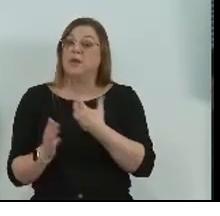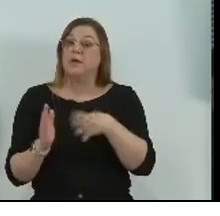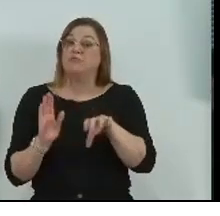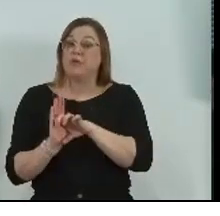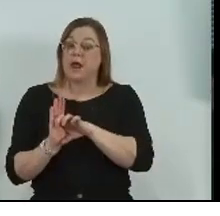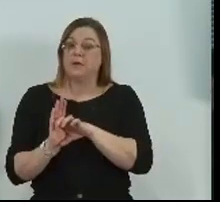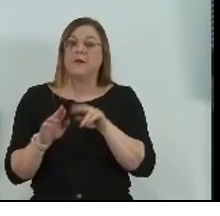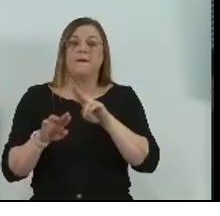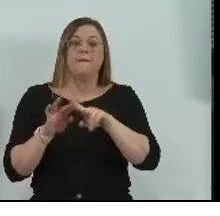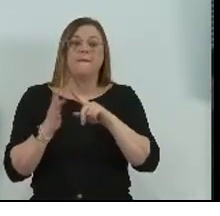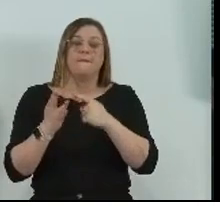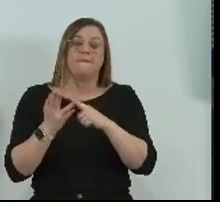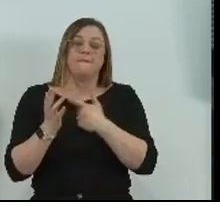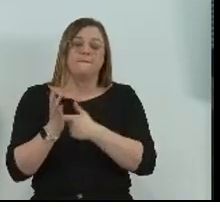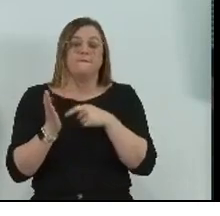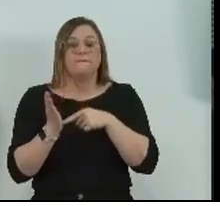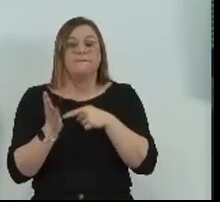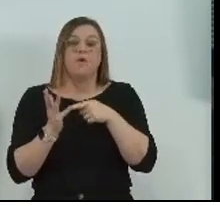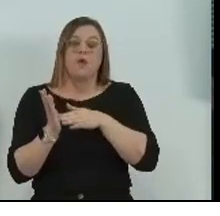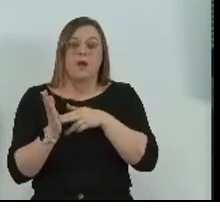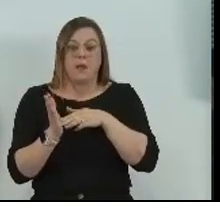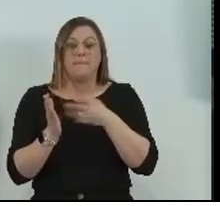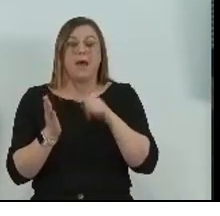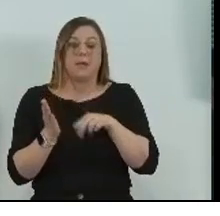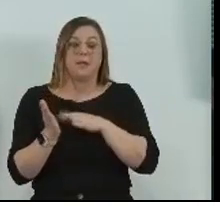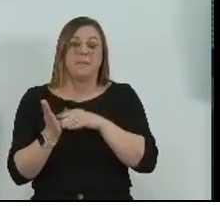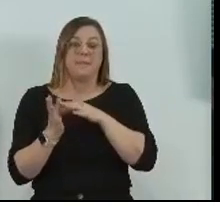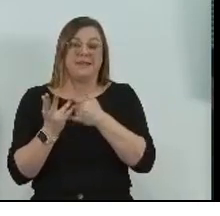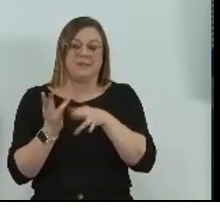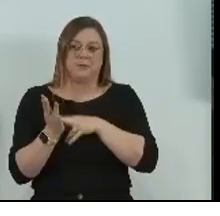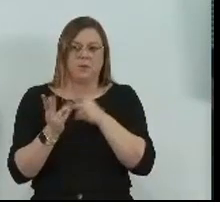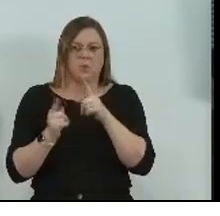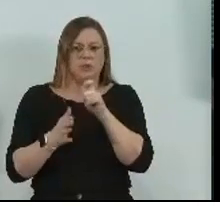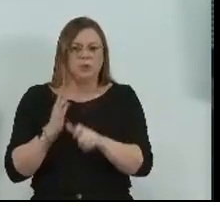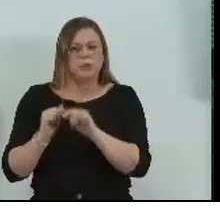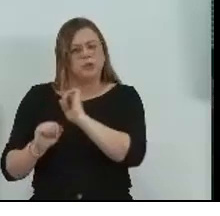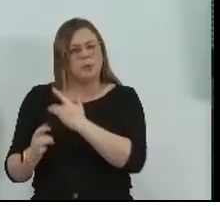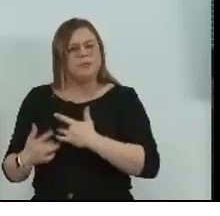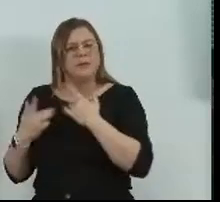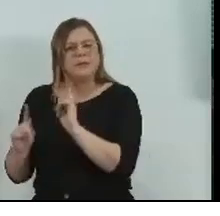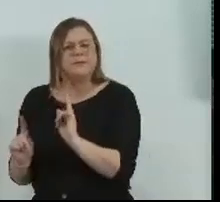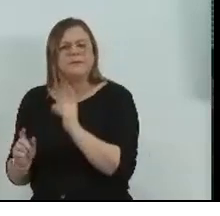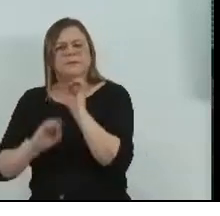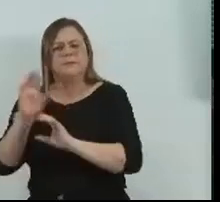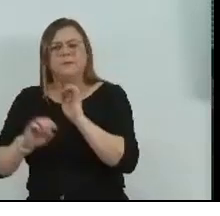Fortnum and Mason clearly have got some clearing up to do about what they did. What was your perspective? Tell people you may not know